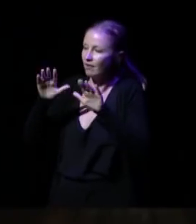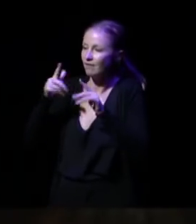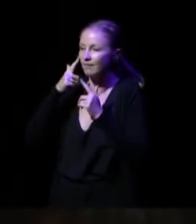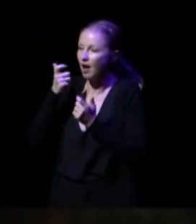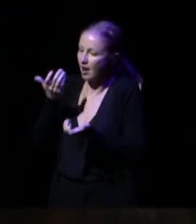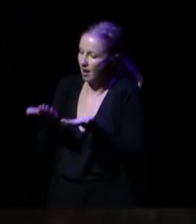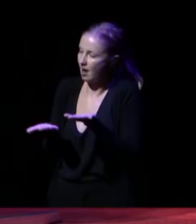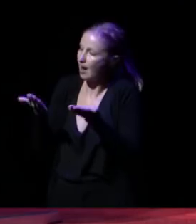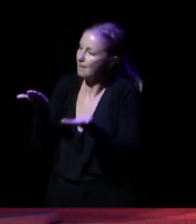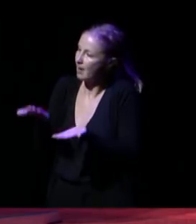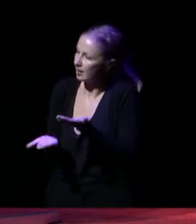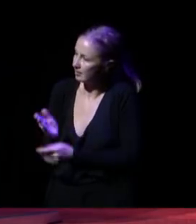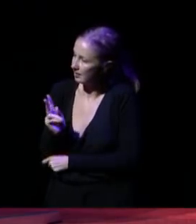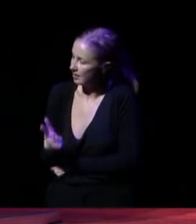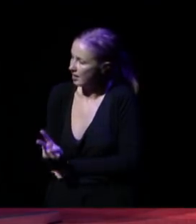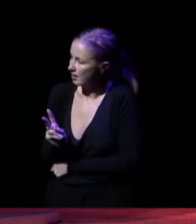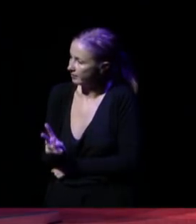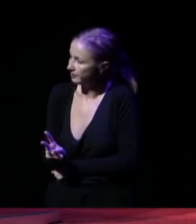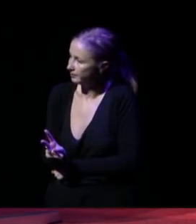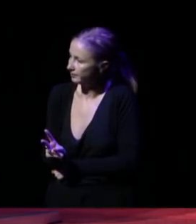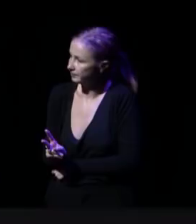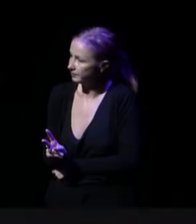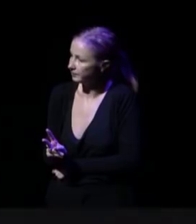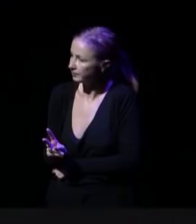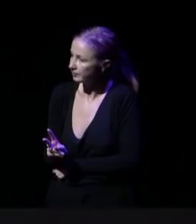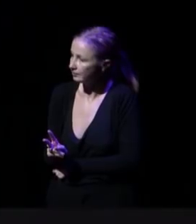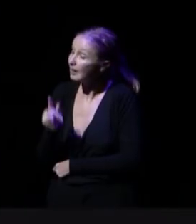You know? Because I find that I'm able to be much more skilful